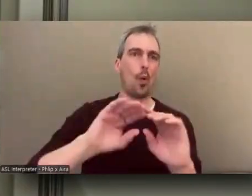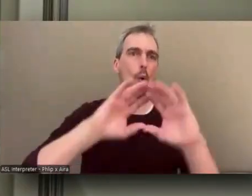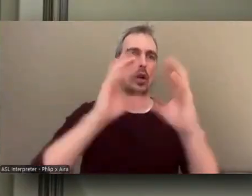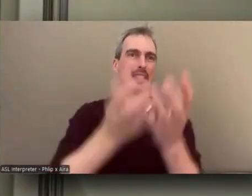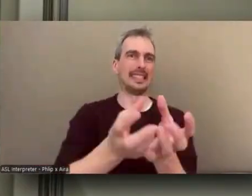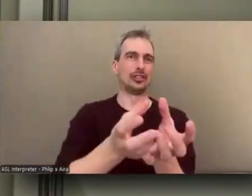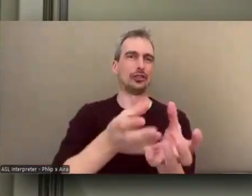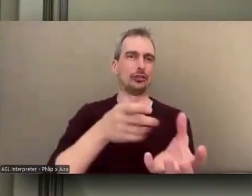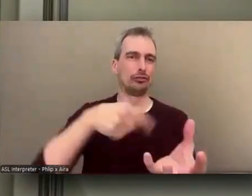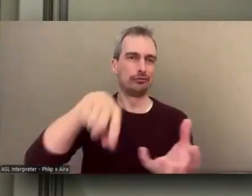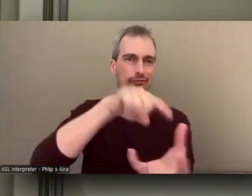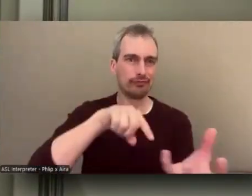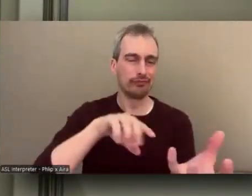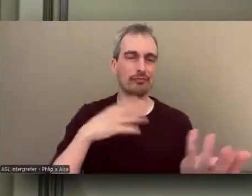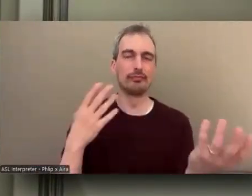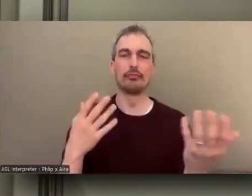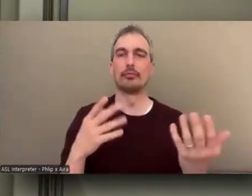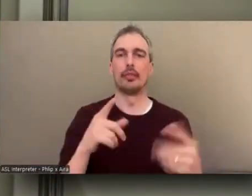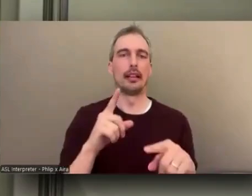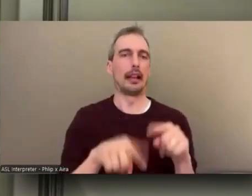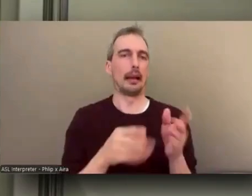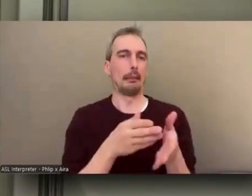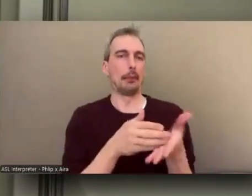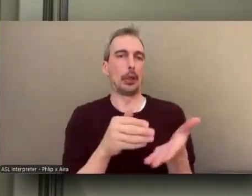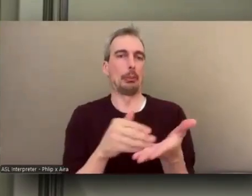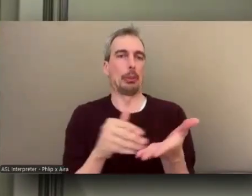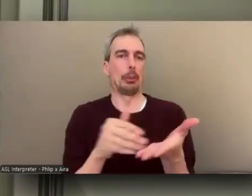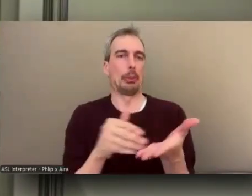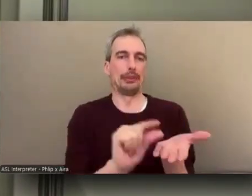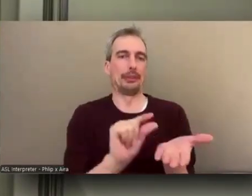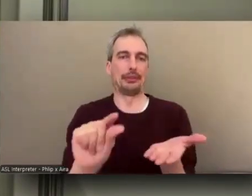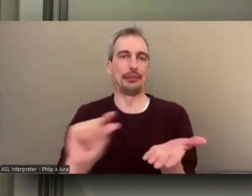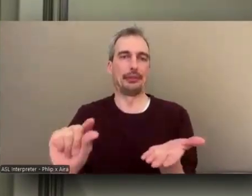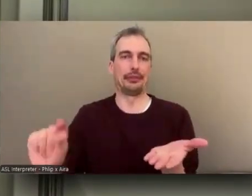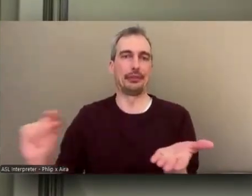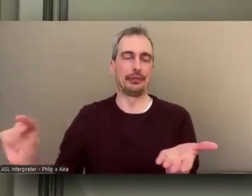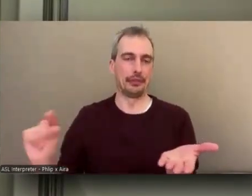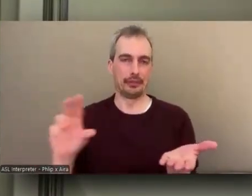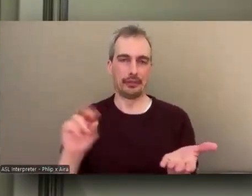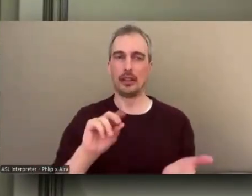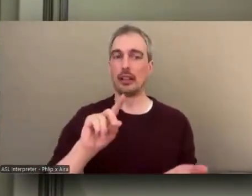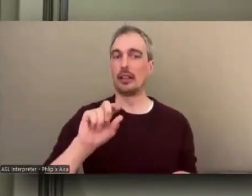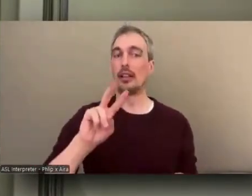She talks in her book about... Sort of the friction of all these little ad hoc efforts.